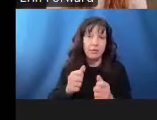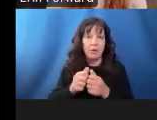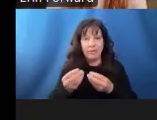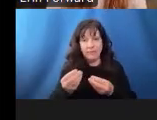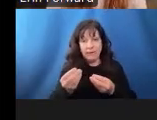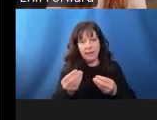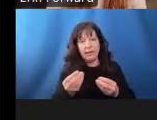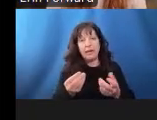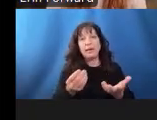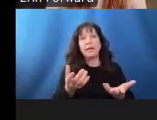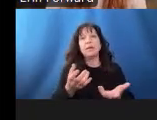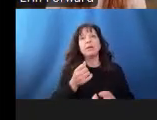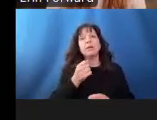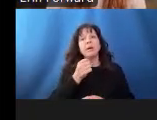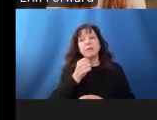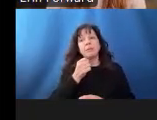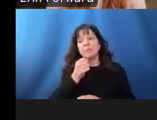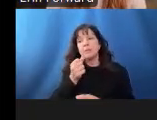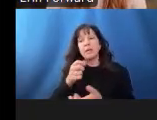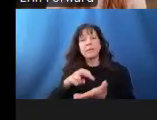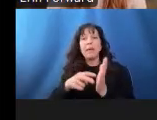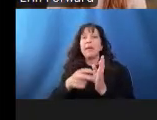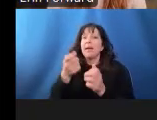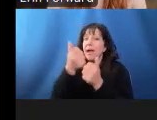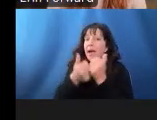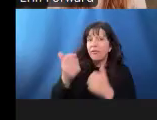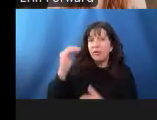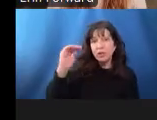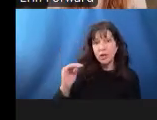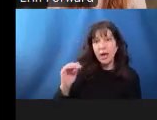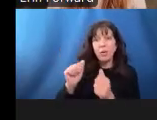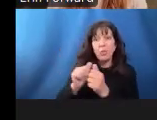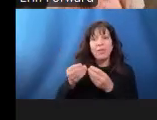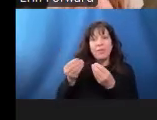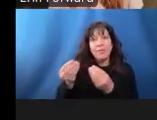to say that every child who has feeding differences needs